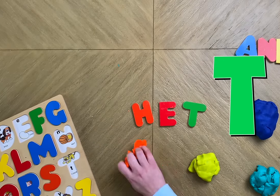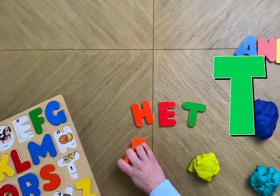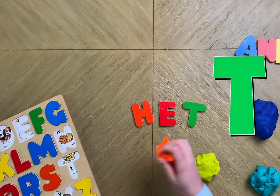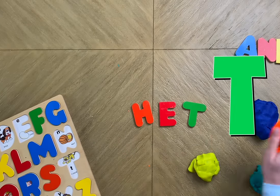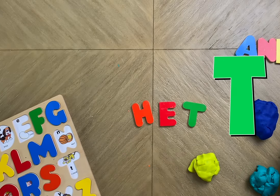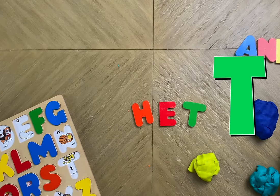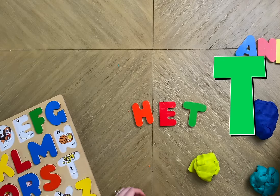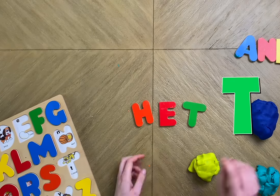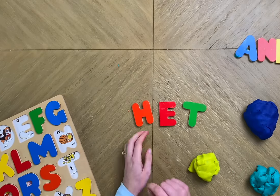Hmm.